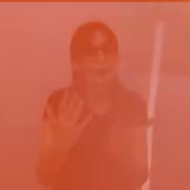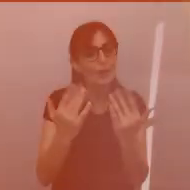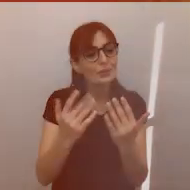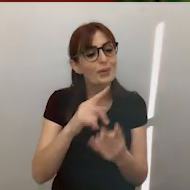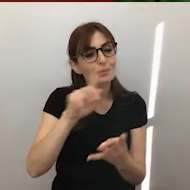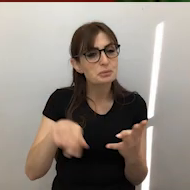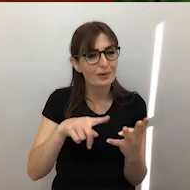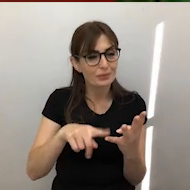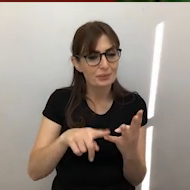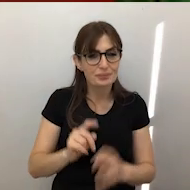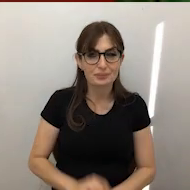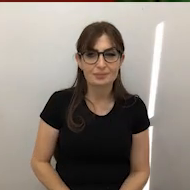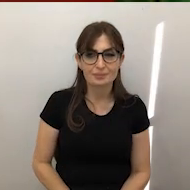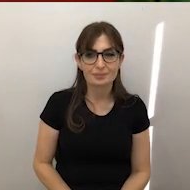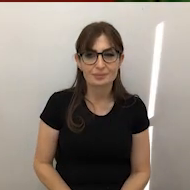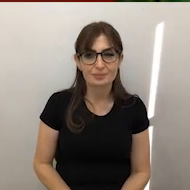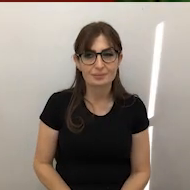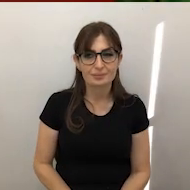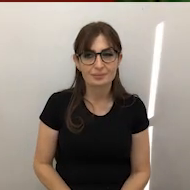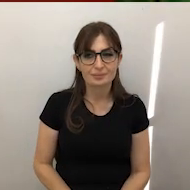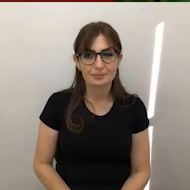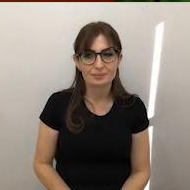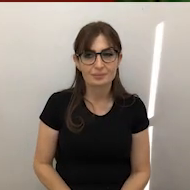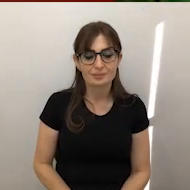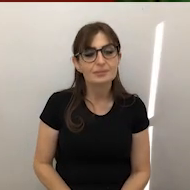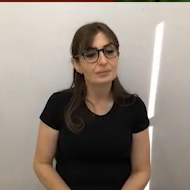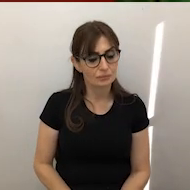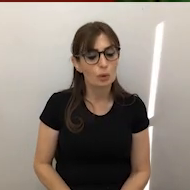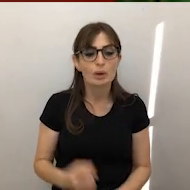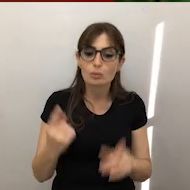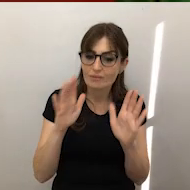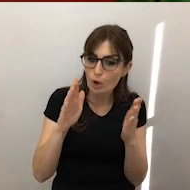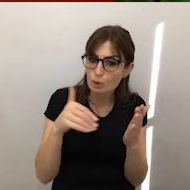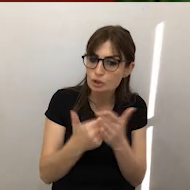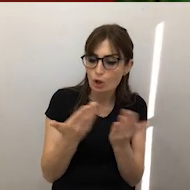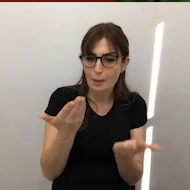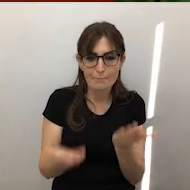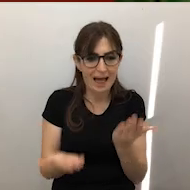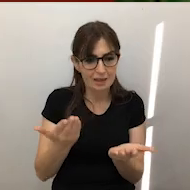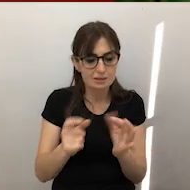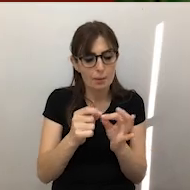Welcome to part four in this series. In this fourth part of the series, we will be focused on the balance sheet